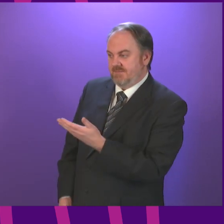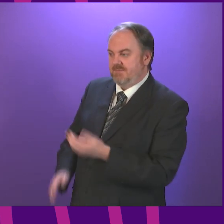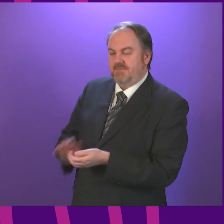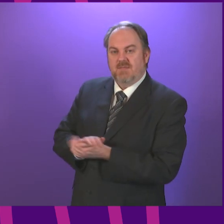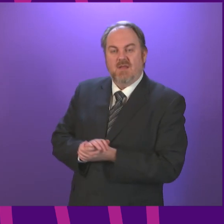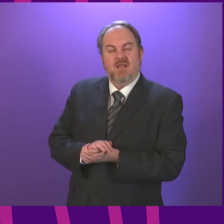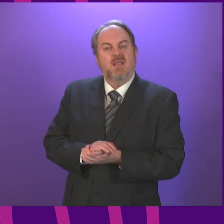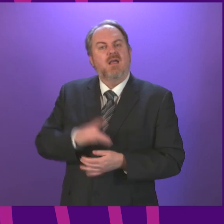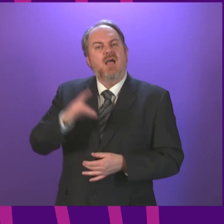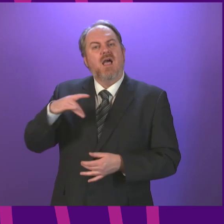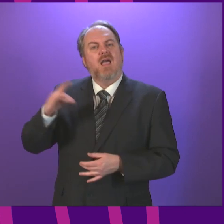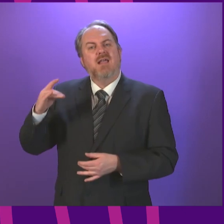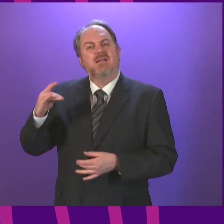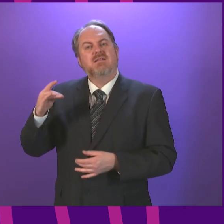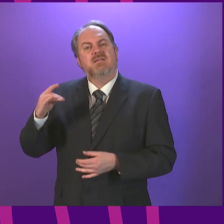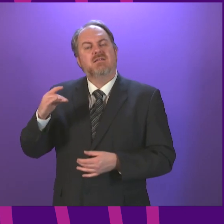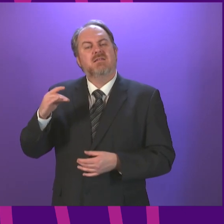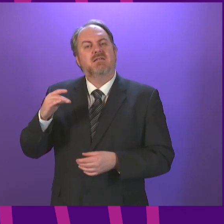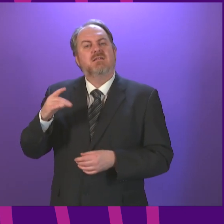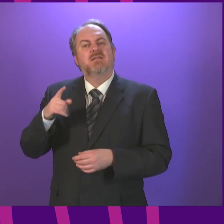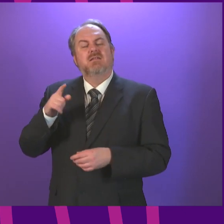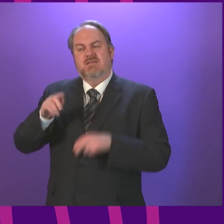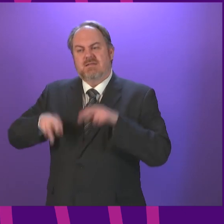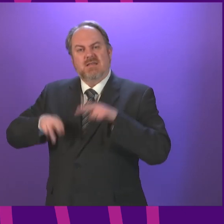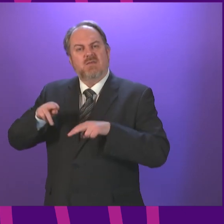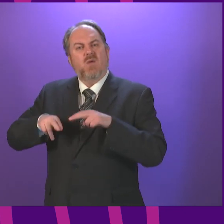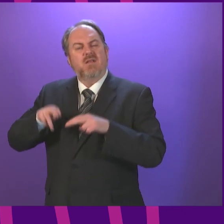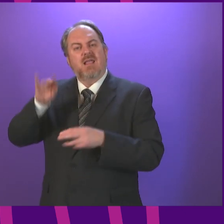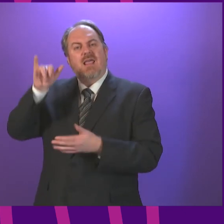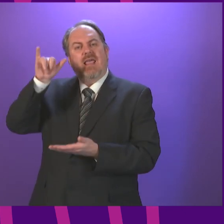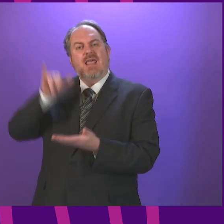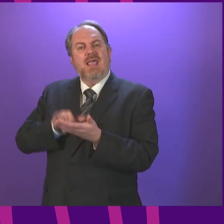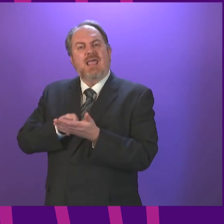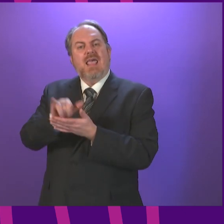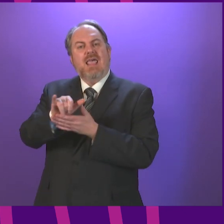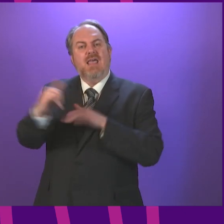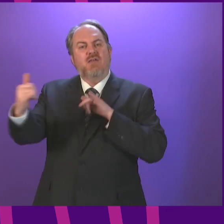island communities impact assessment on air traffic control centralisation lists a series